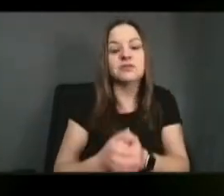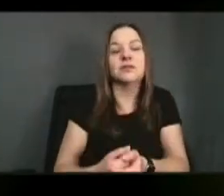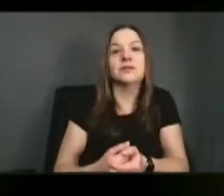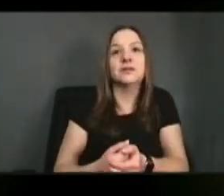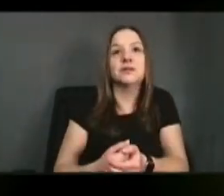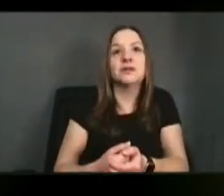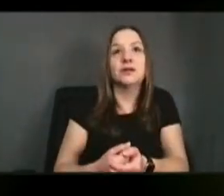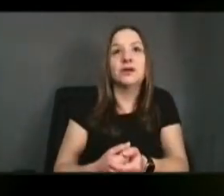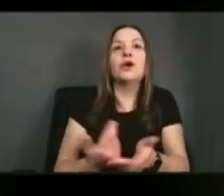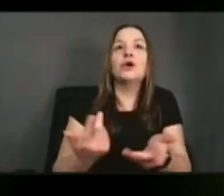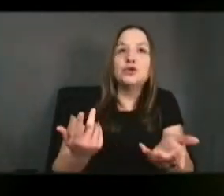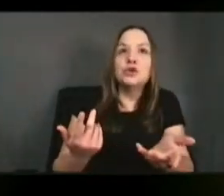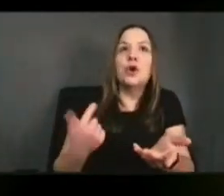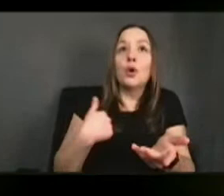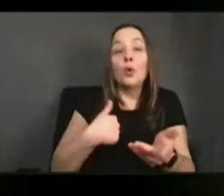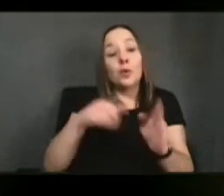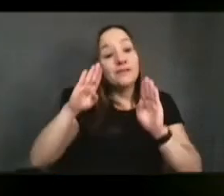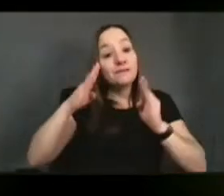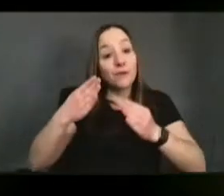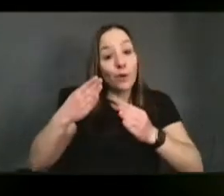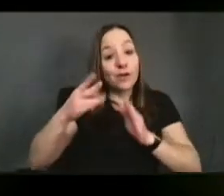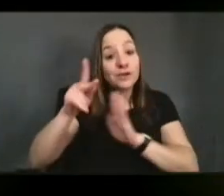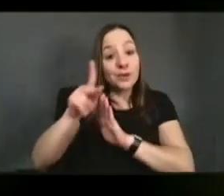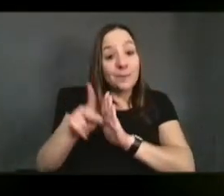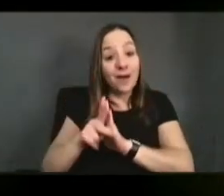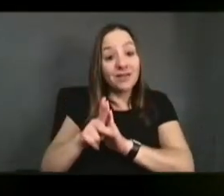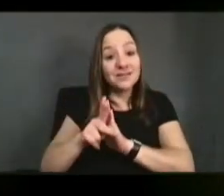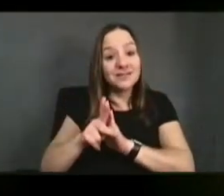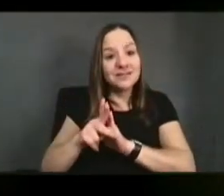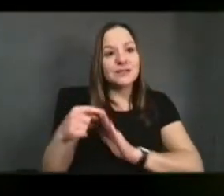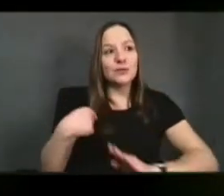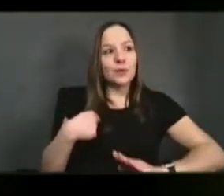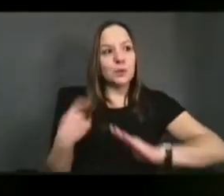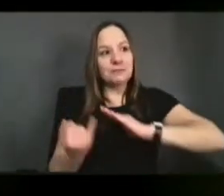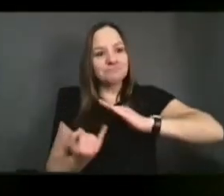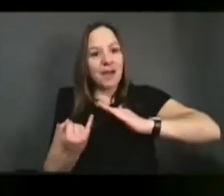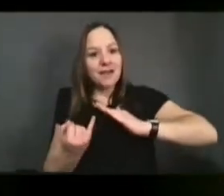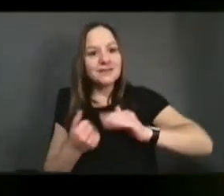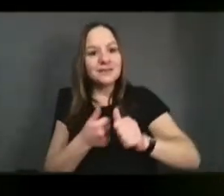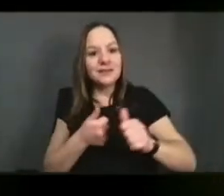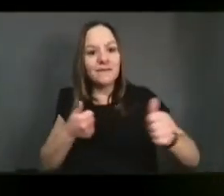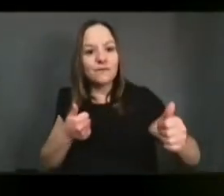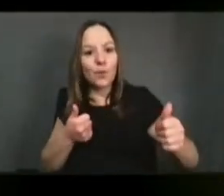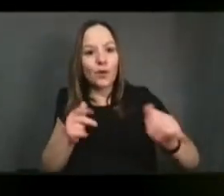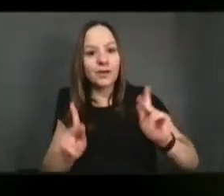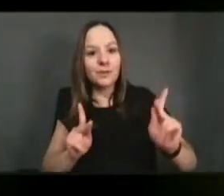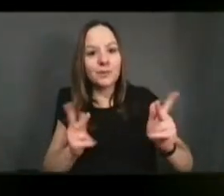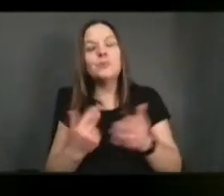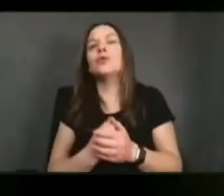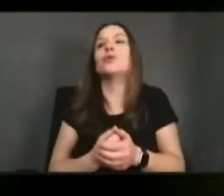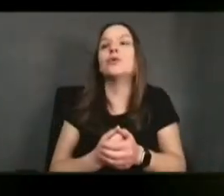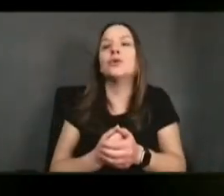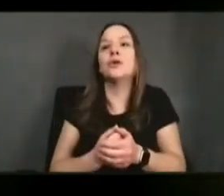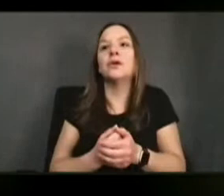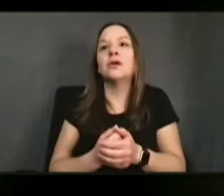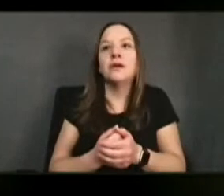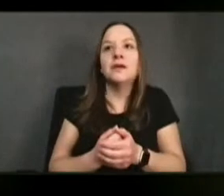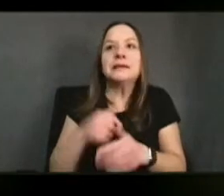moved away from policies that kept us farther away from human beings and kept us safer. And I